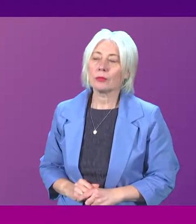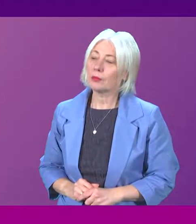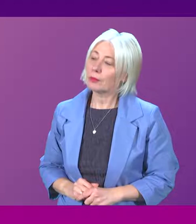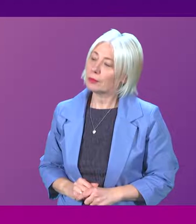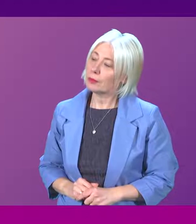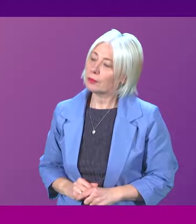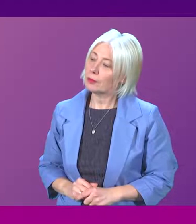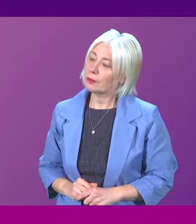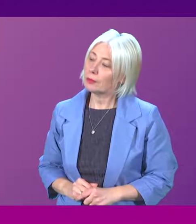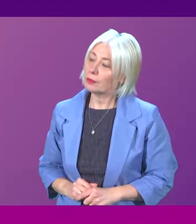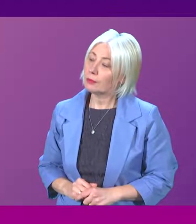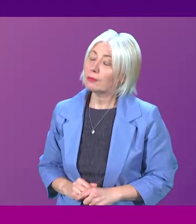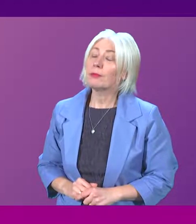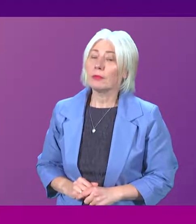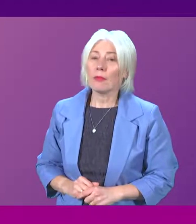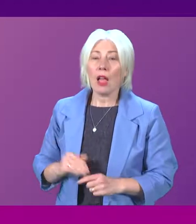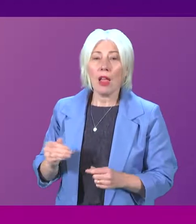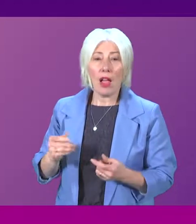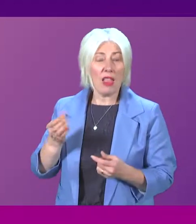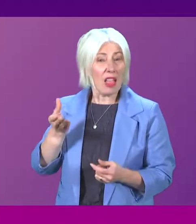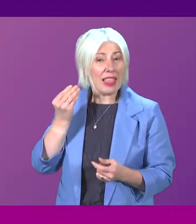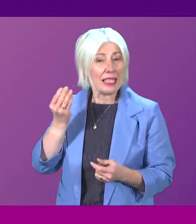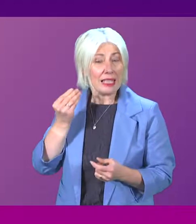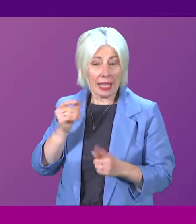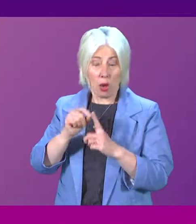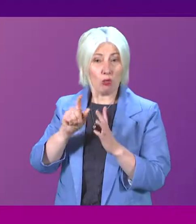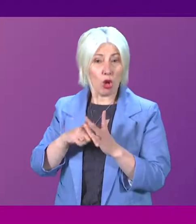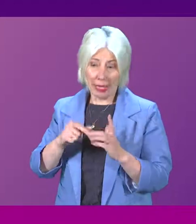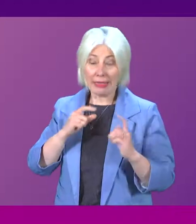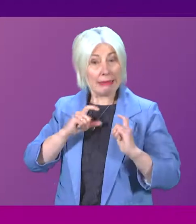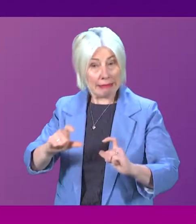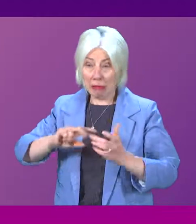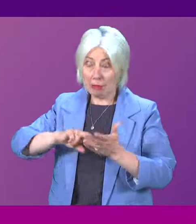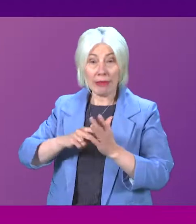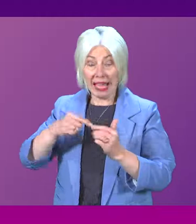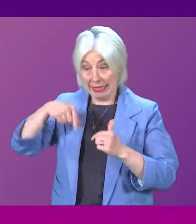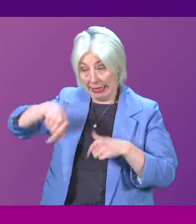With the listening project still scheduled to go ahead later this year, does the Deputy